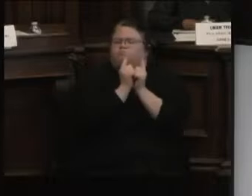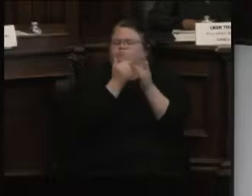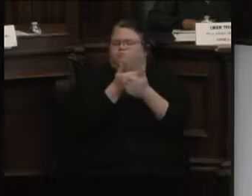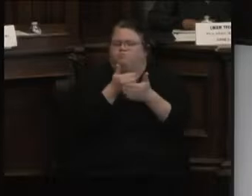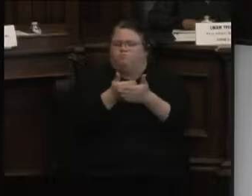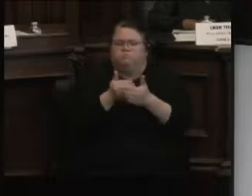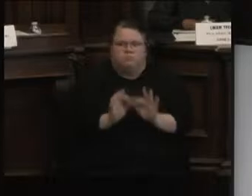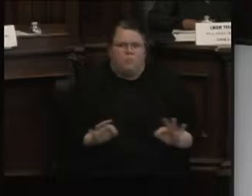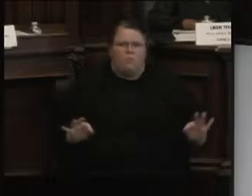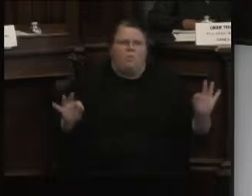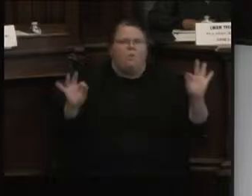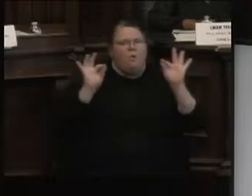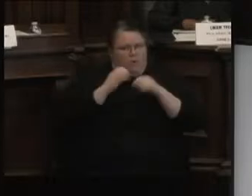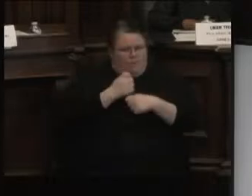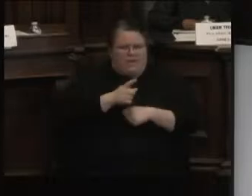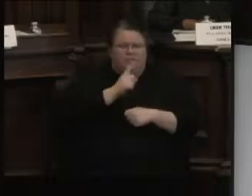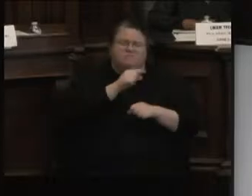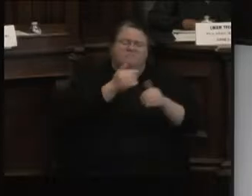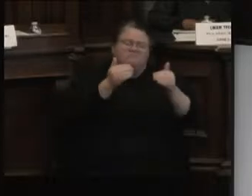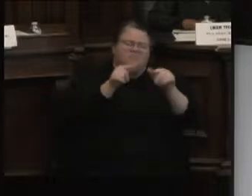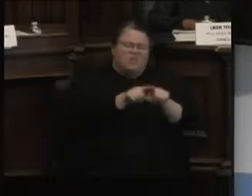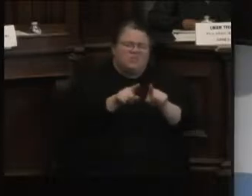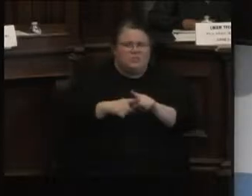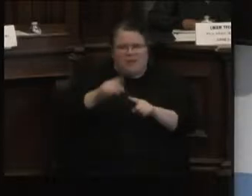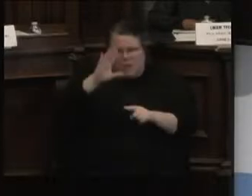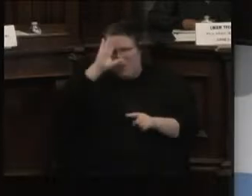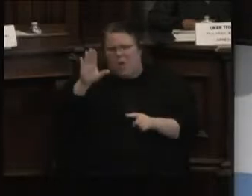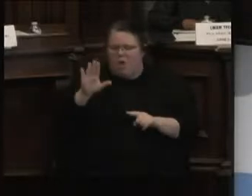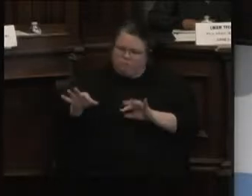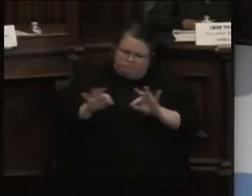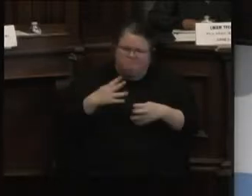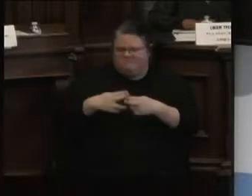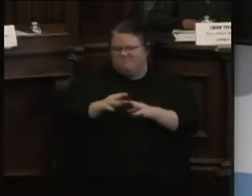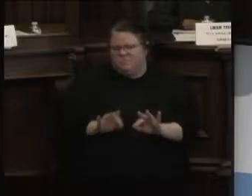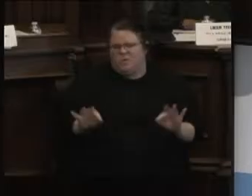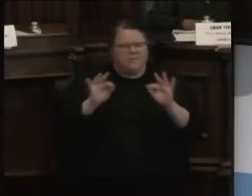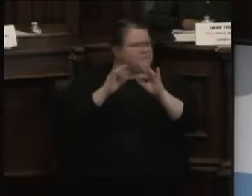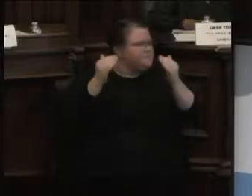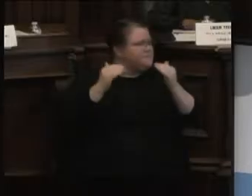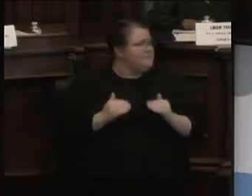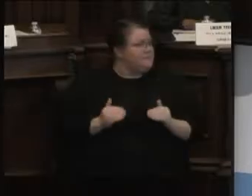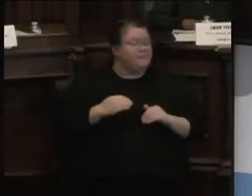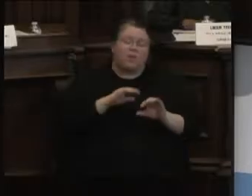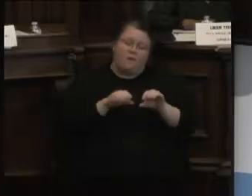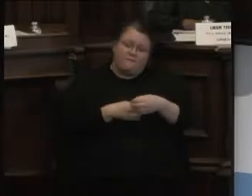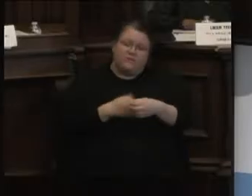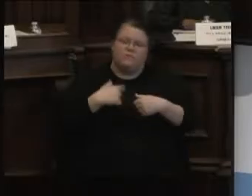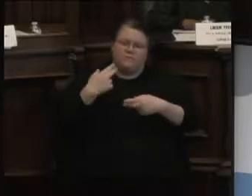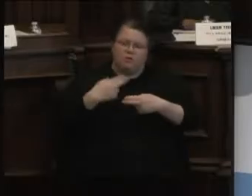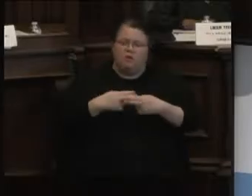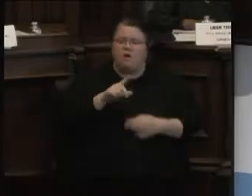trouble and others that don't require that at all. So you